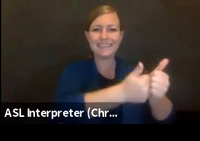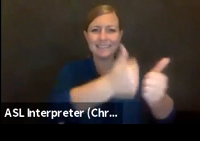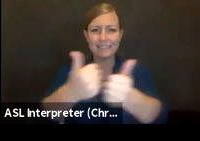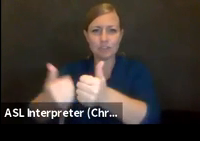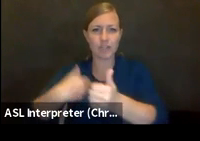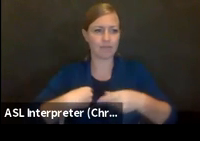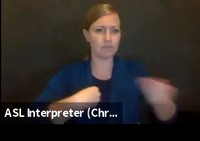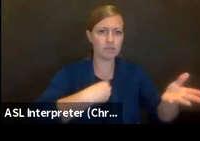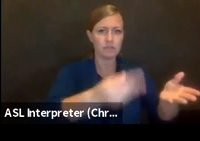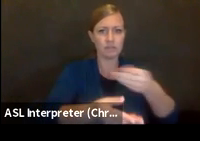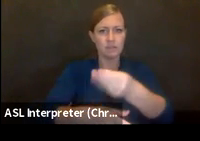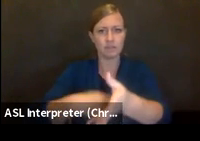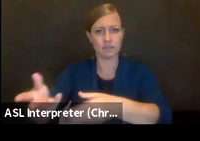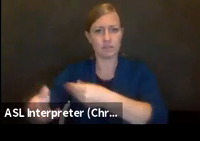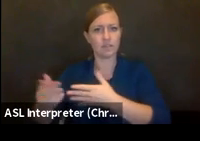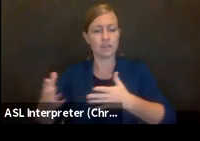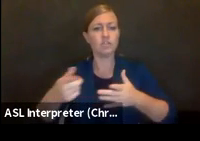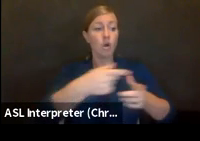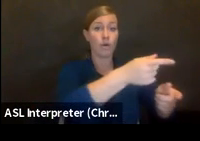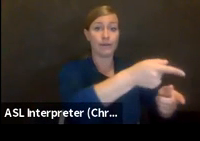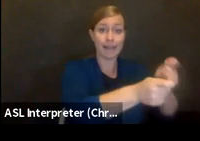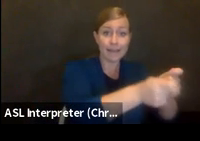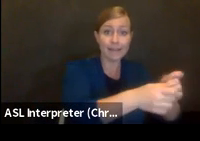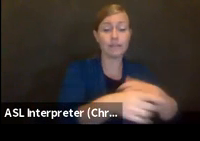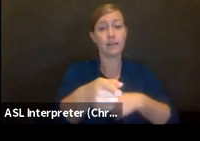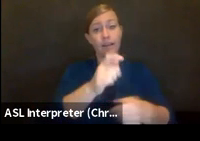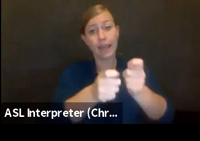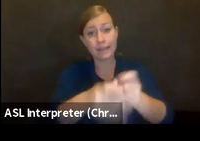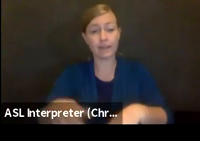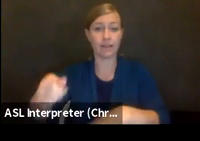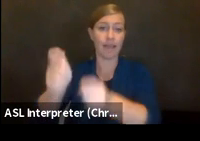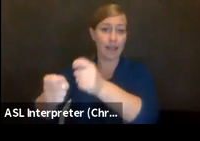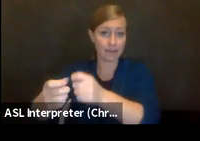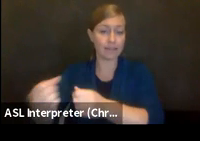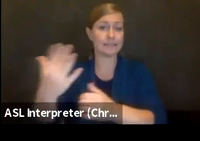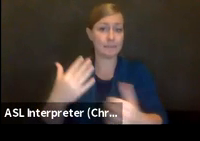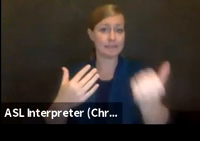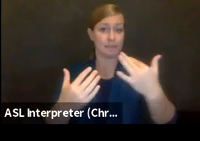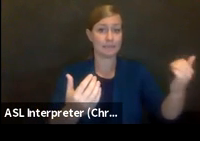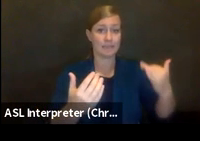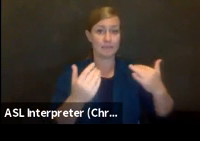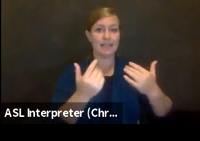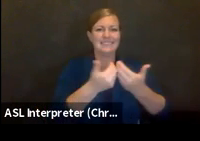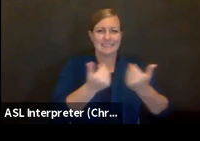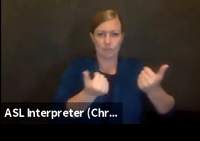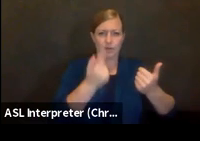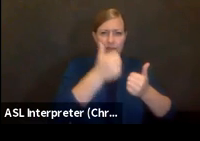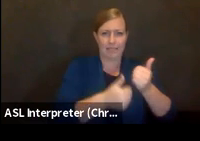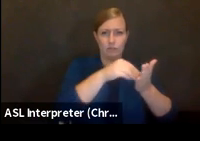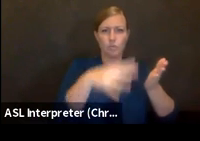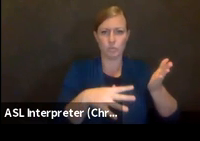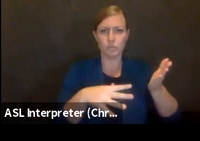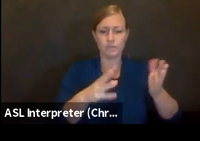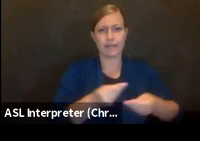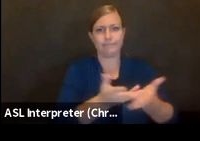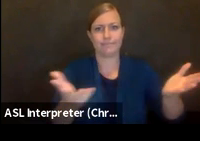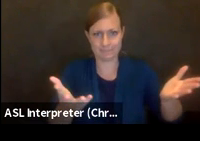ESD 189 - Amy Colburn: Edit this document. They can do whatever work you've asked them to do before they submit. So this is how you integrate that Google Drive. The same thing works for